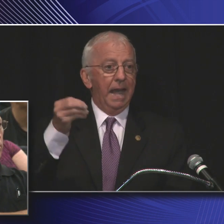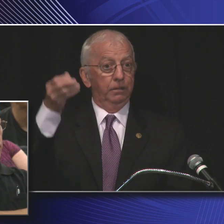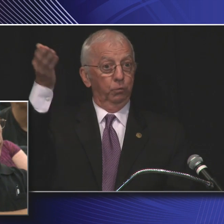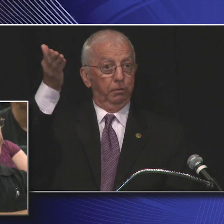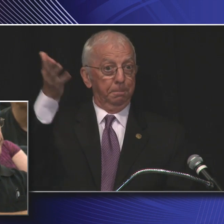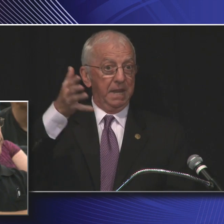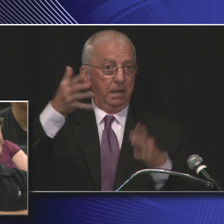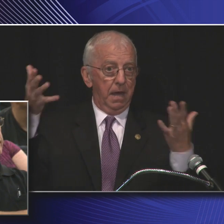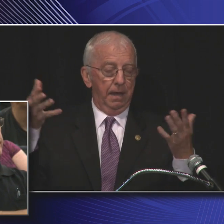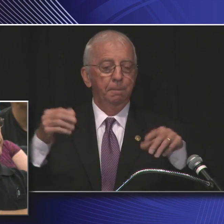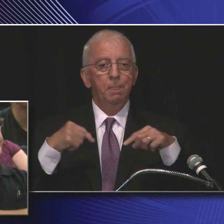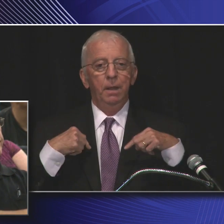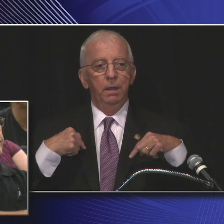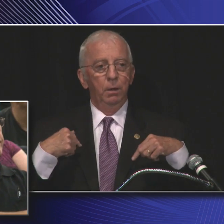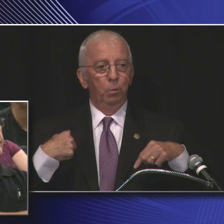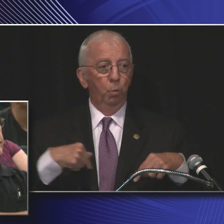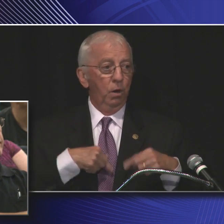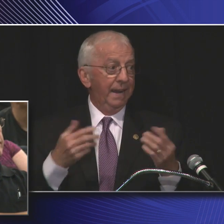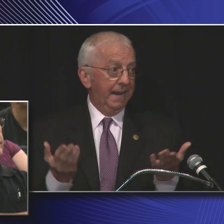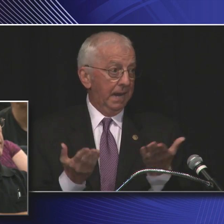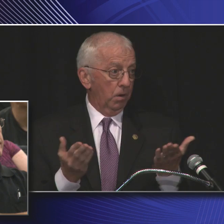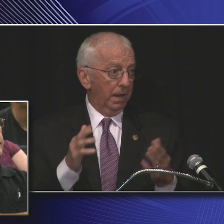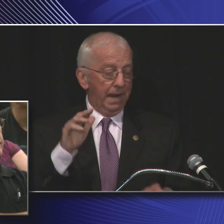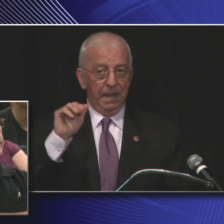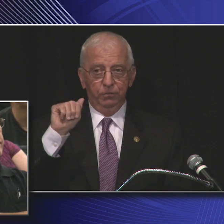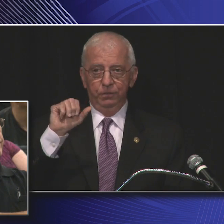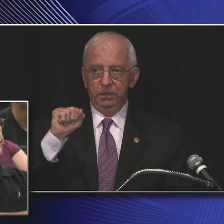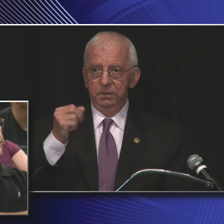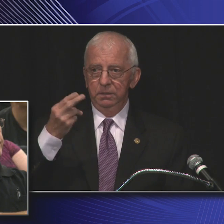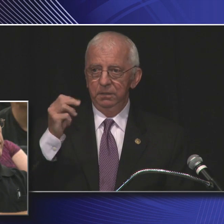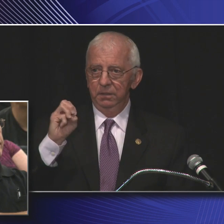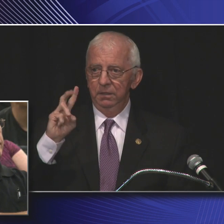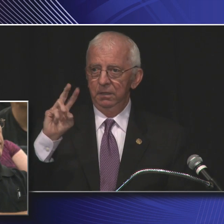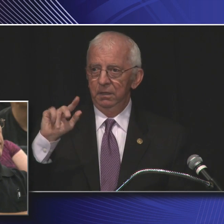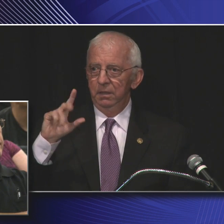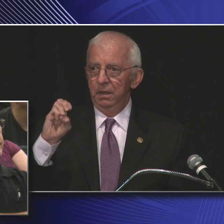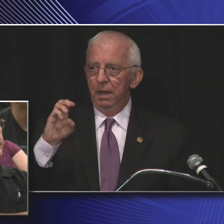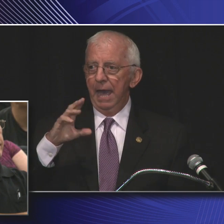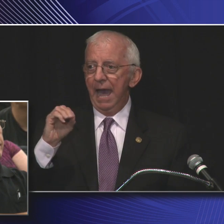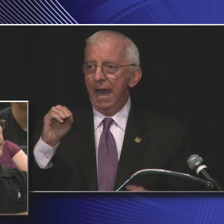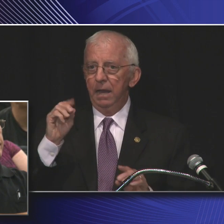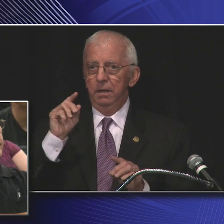and to speak a lot. We're here in Asheville.